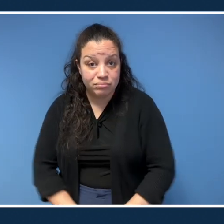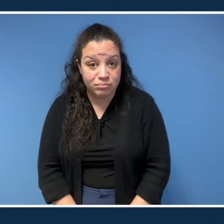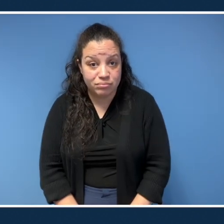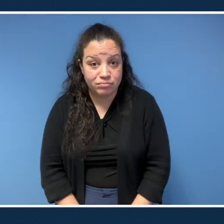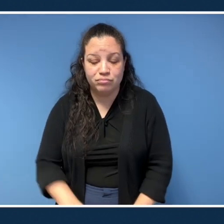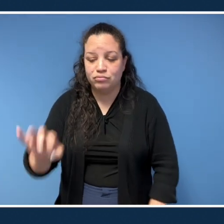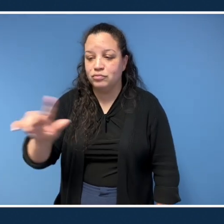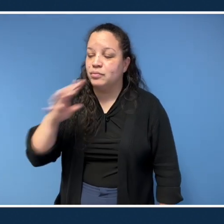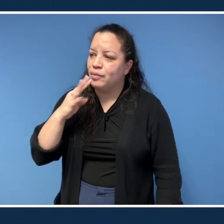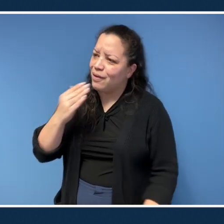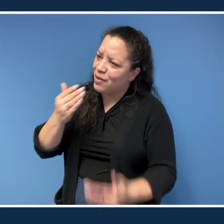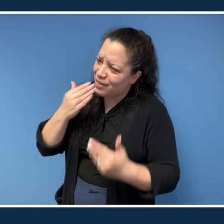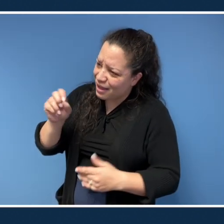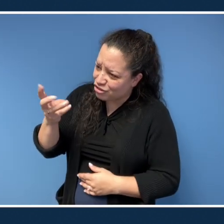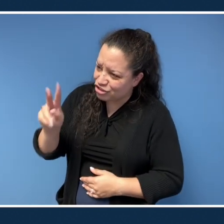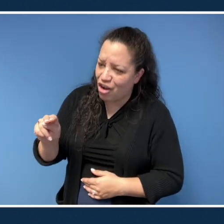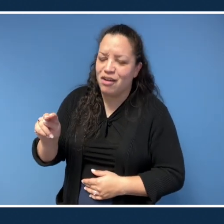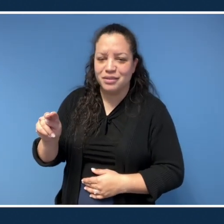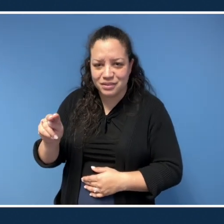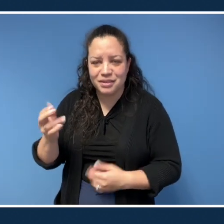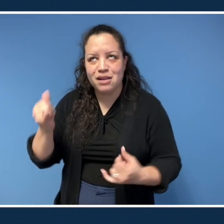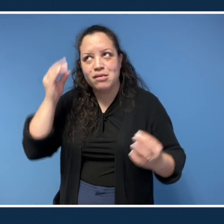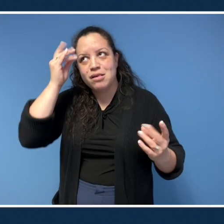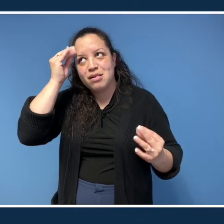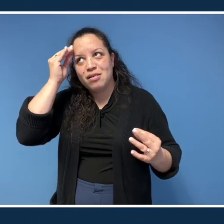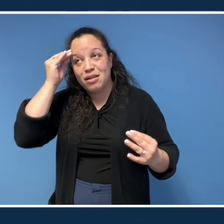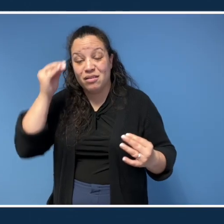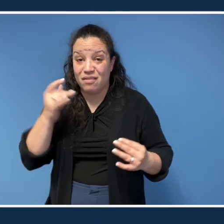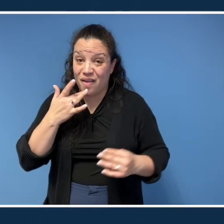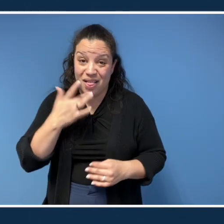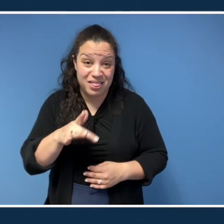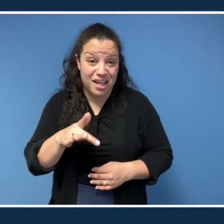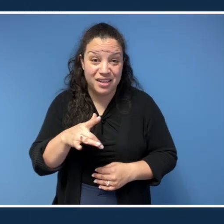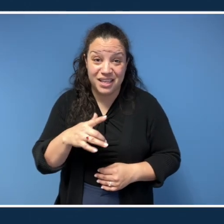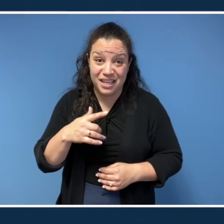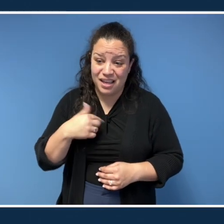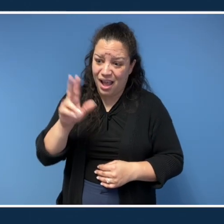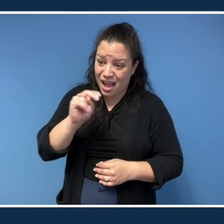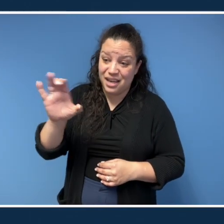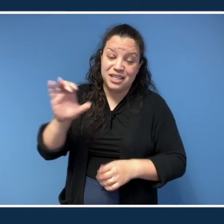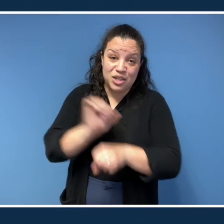Thank you, Shawn. And you're making me think, you know, one of the things we're fortunate about, we all know we have work to do here at